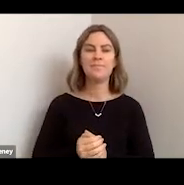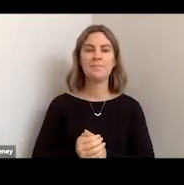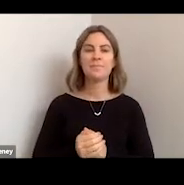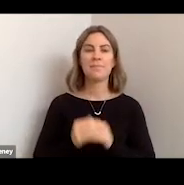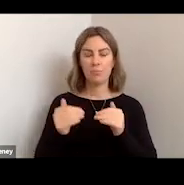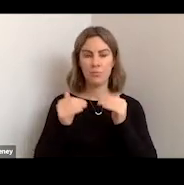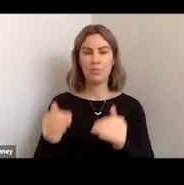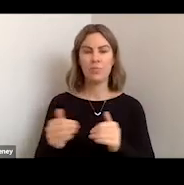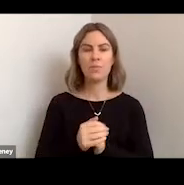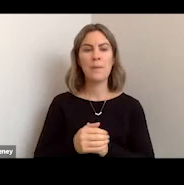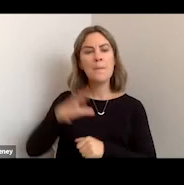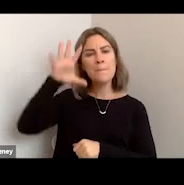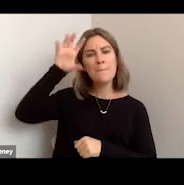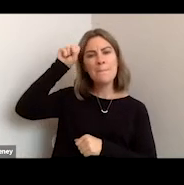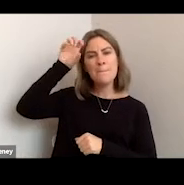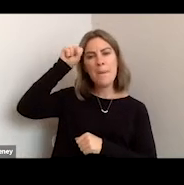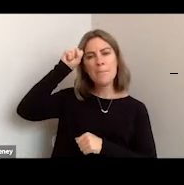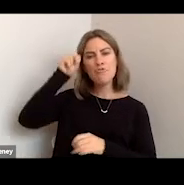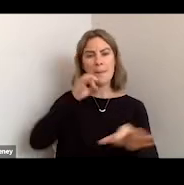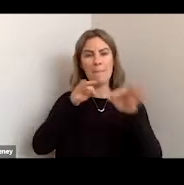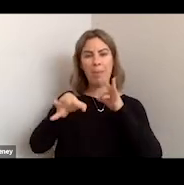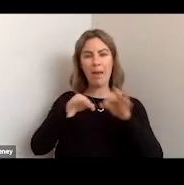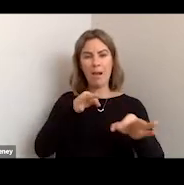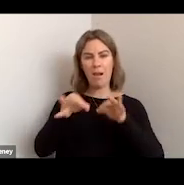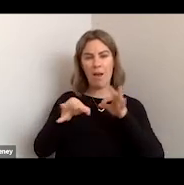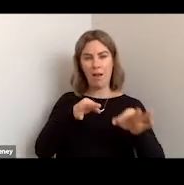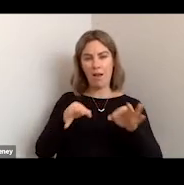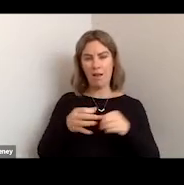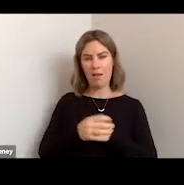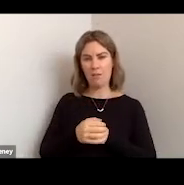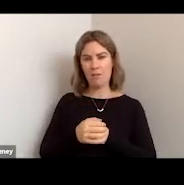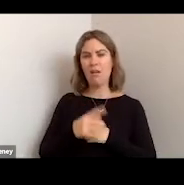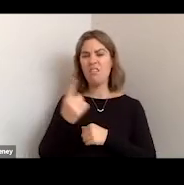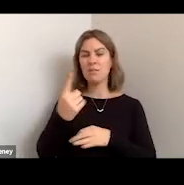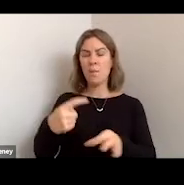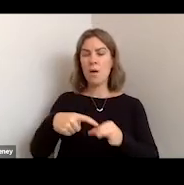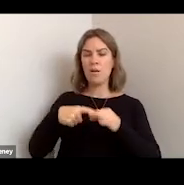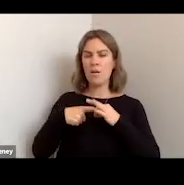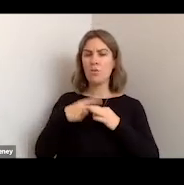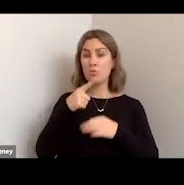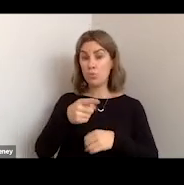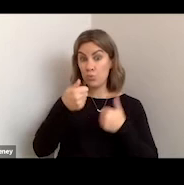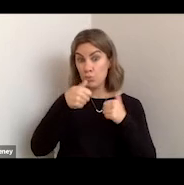Planner - do you utilise the top fan audience on Facebook?